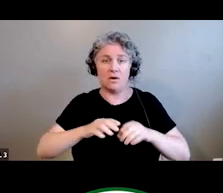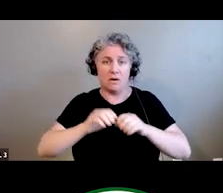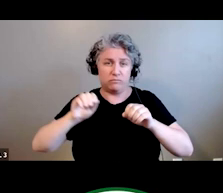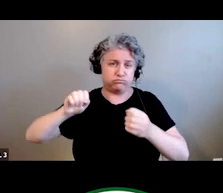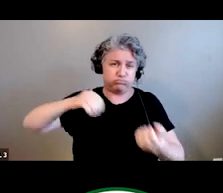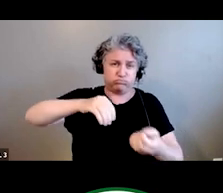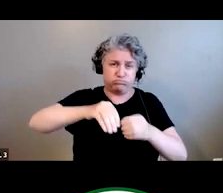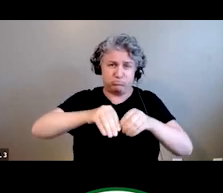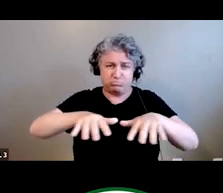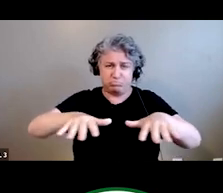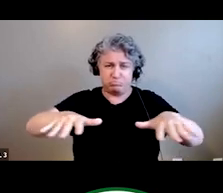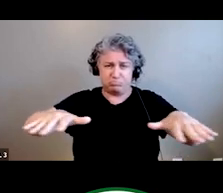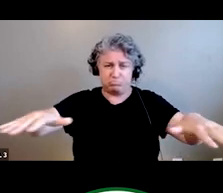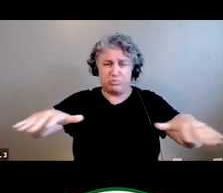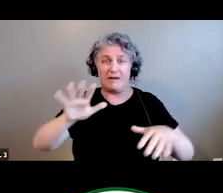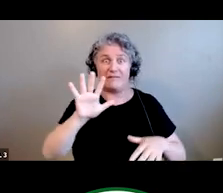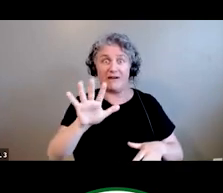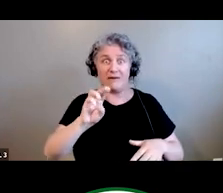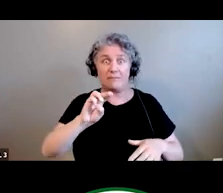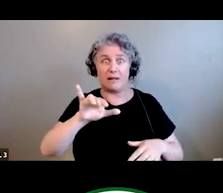is important that we understand chemicals.